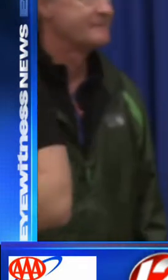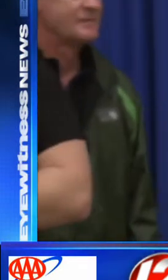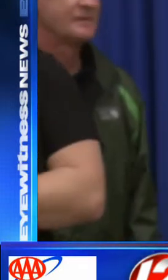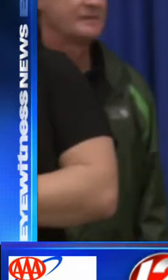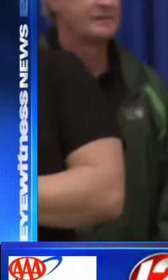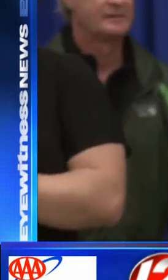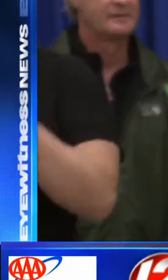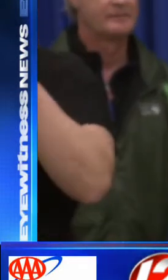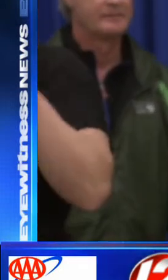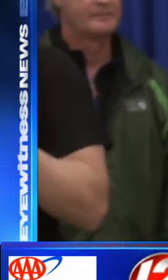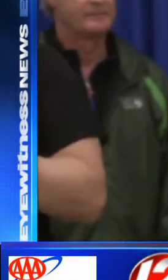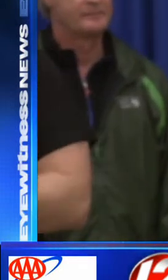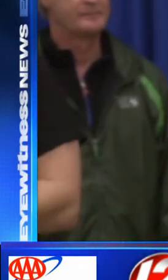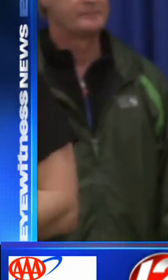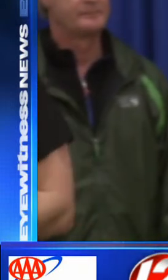TERESA, DO YOU HAVE ANYTHING TO